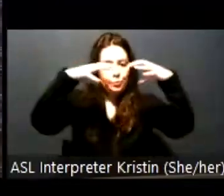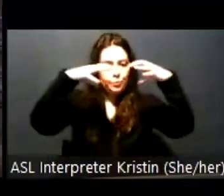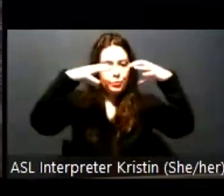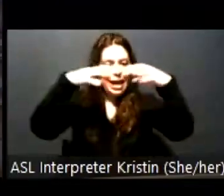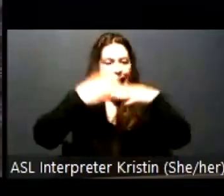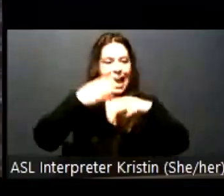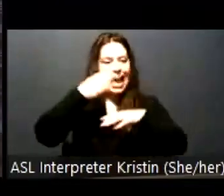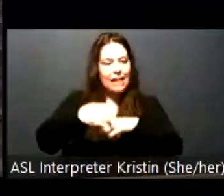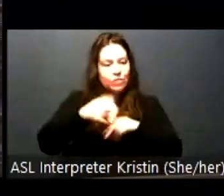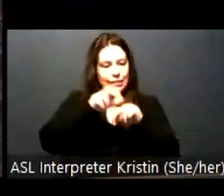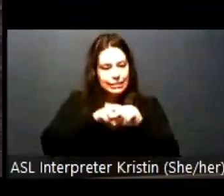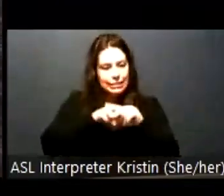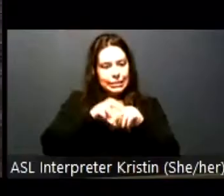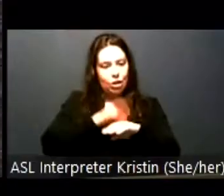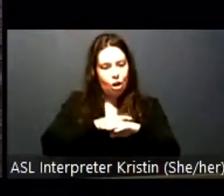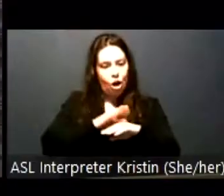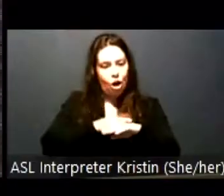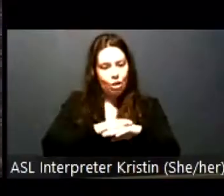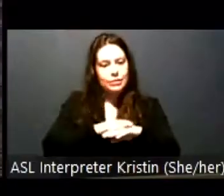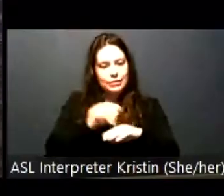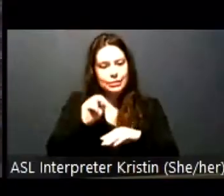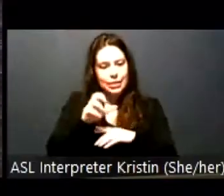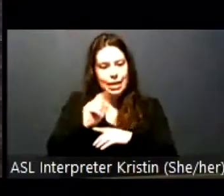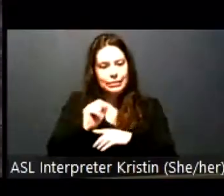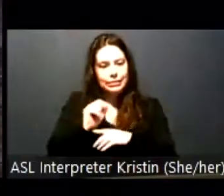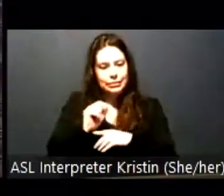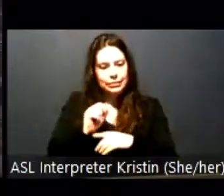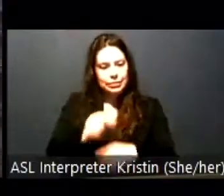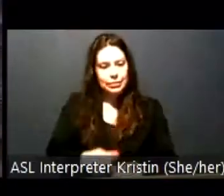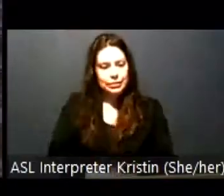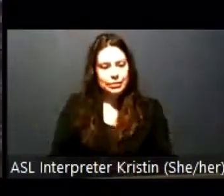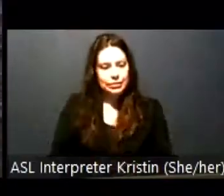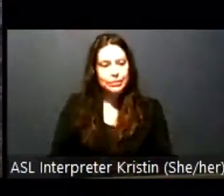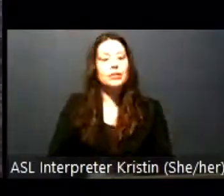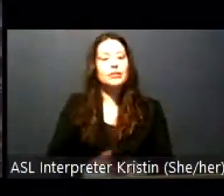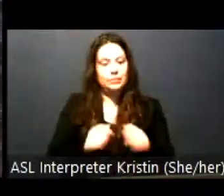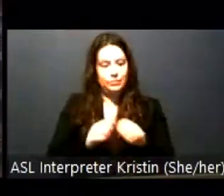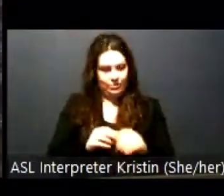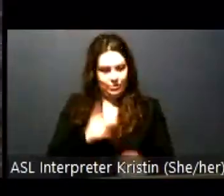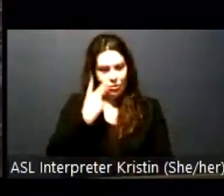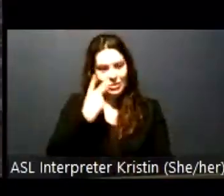the Arctic turns coming back to its nest and then, wait for it, there's the trap. So I was off to the side